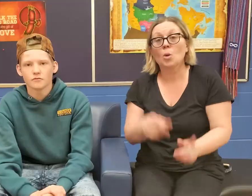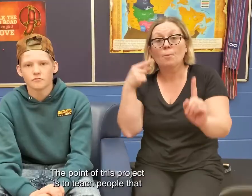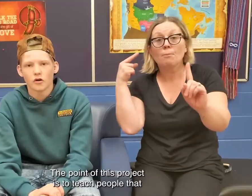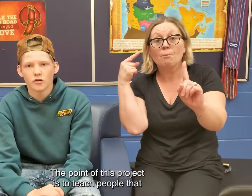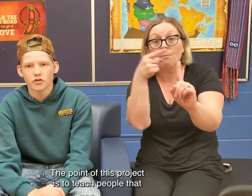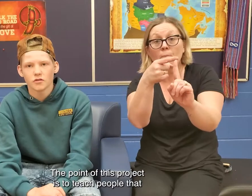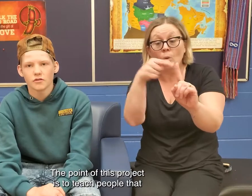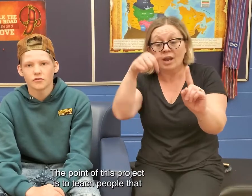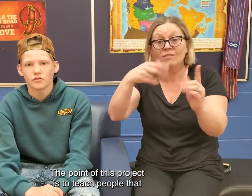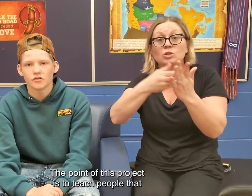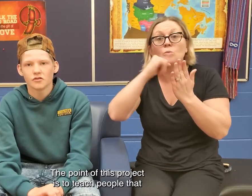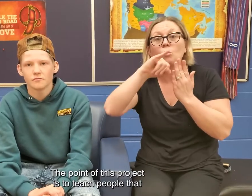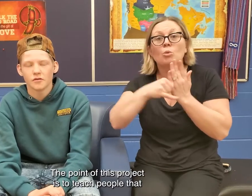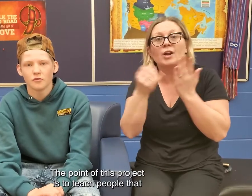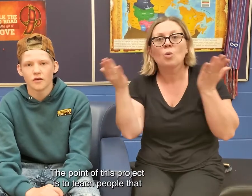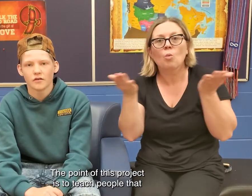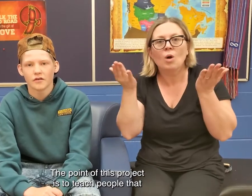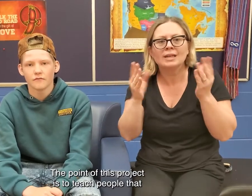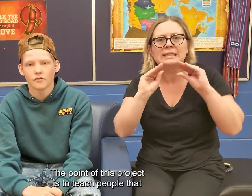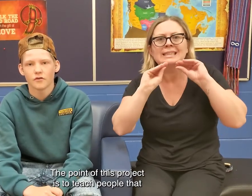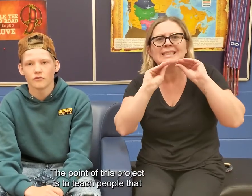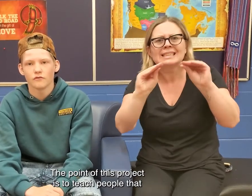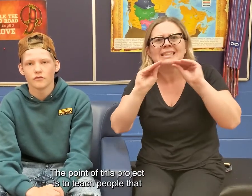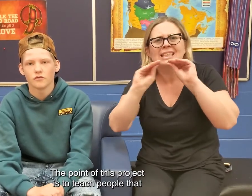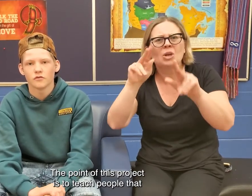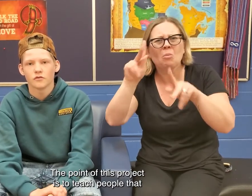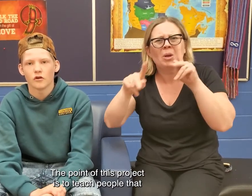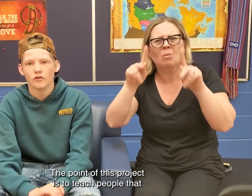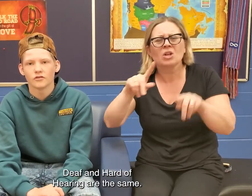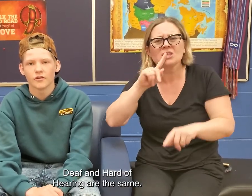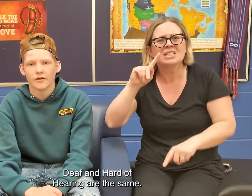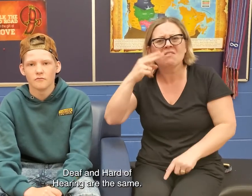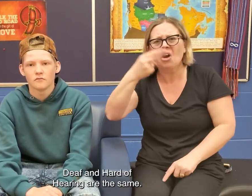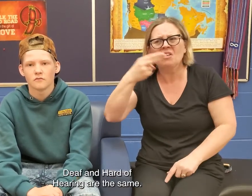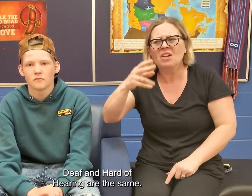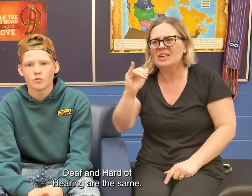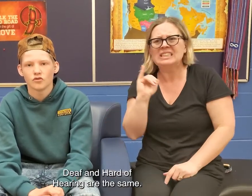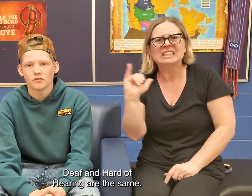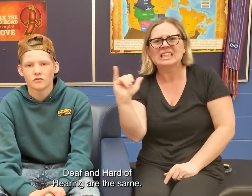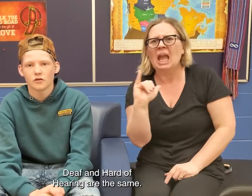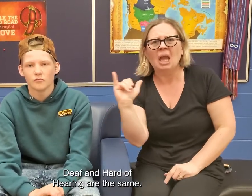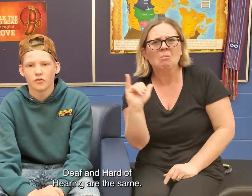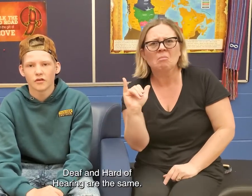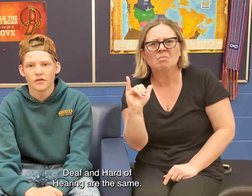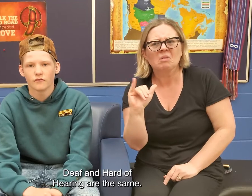The point of this project is to teach people that Deaf and Hard of Hearing are the same.